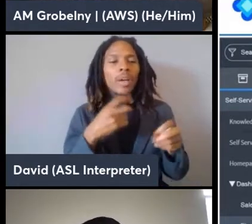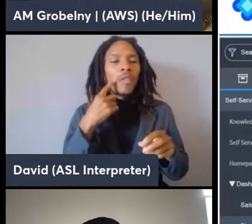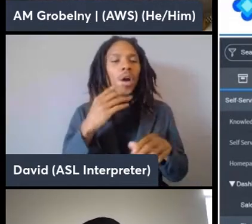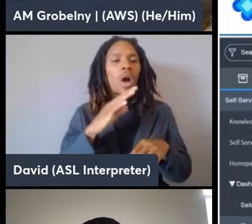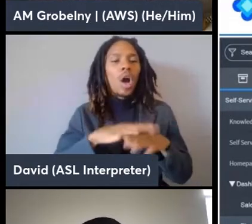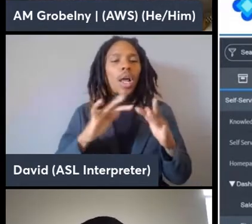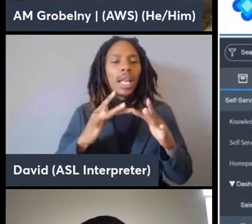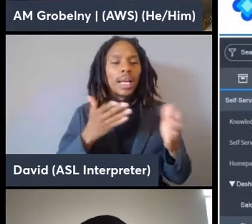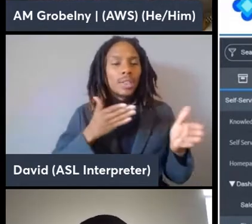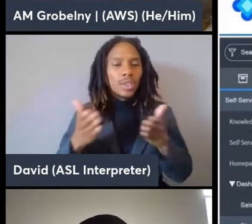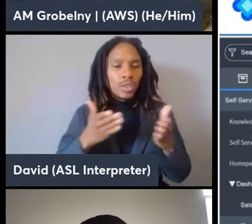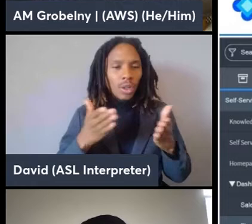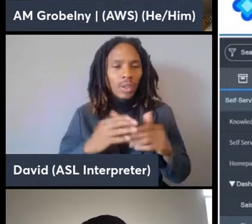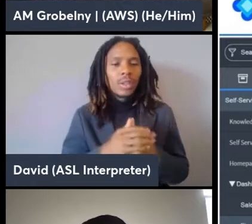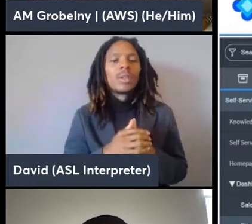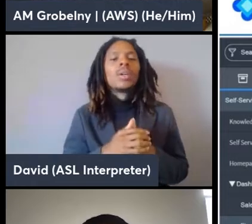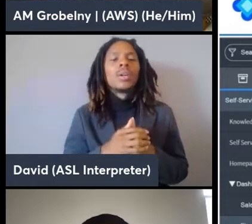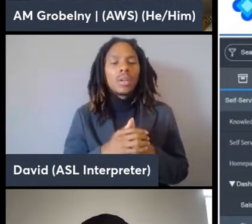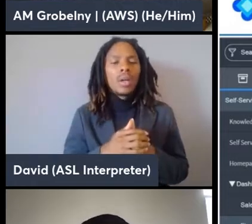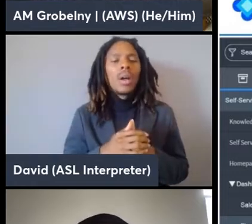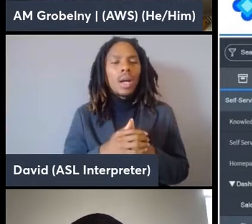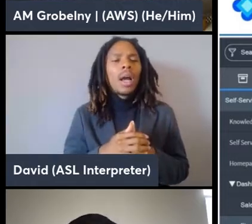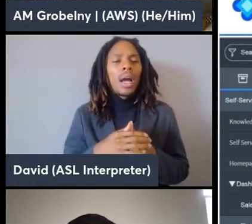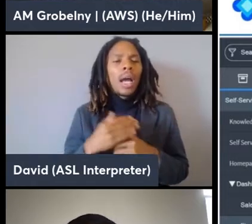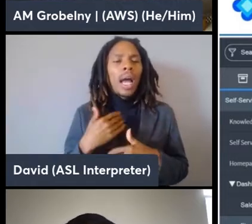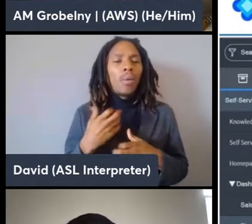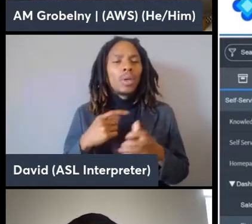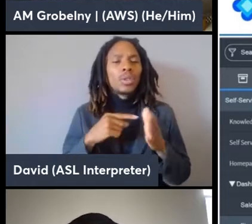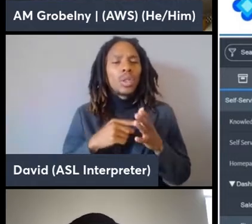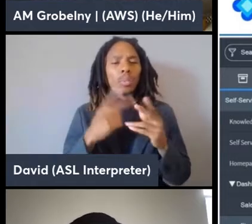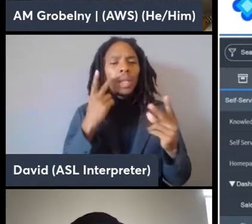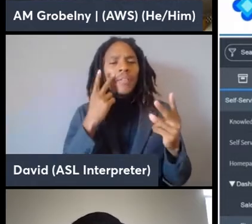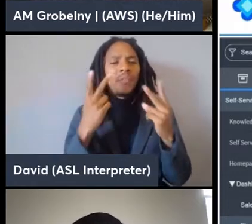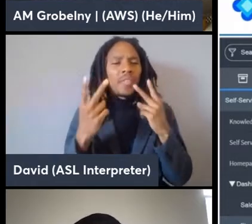And I just want to show some visualizations in particular places